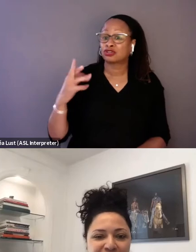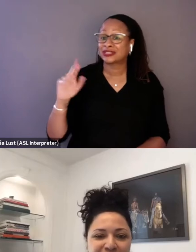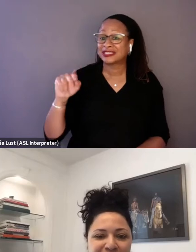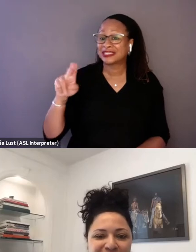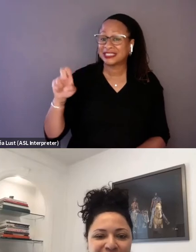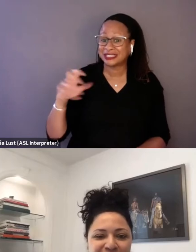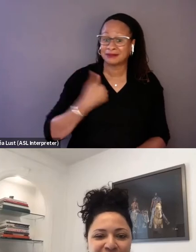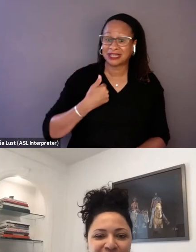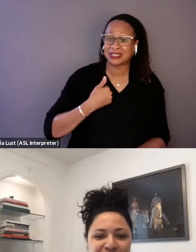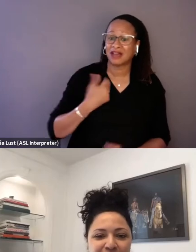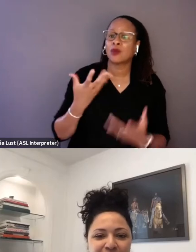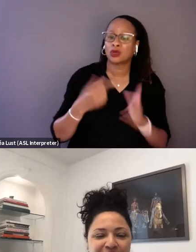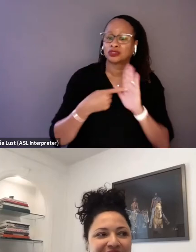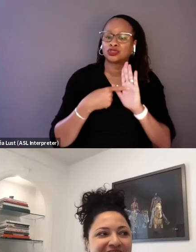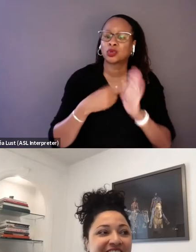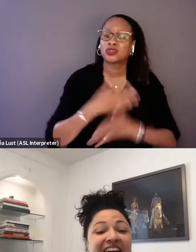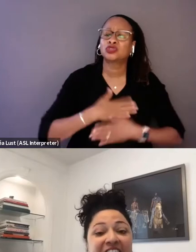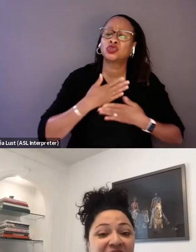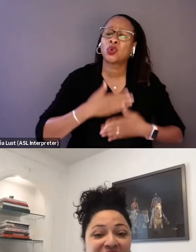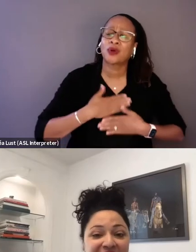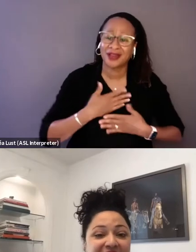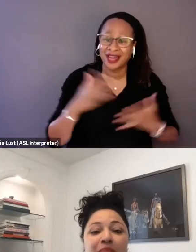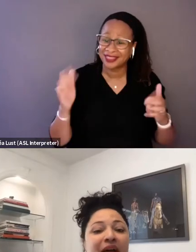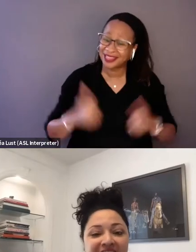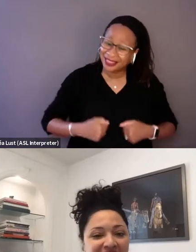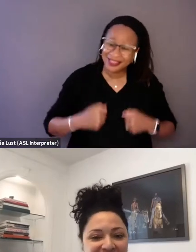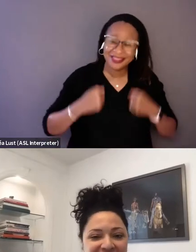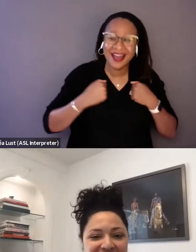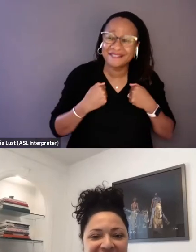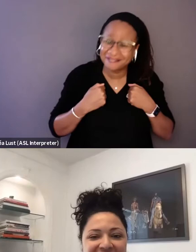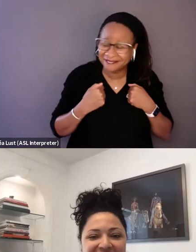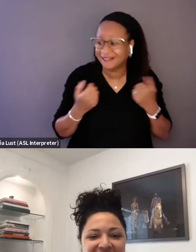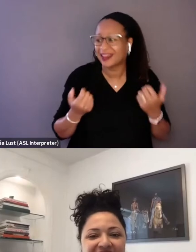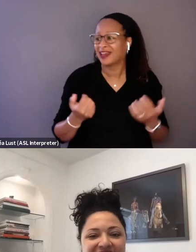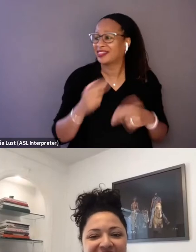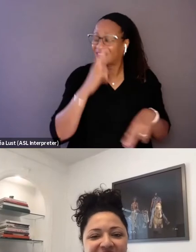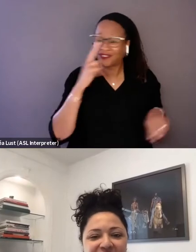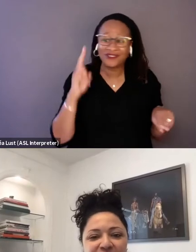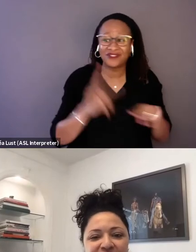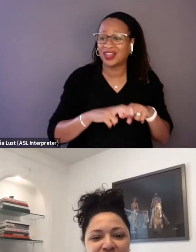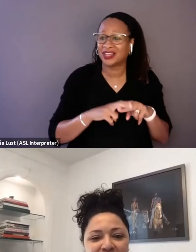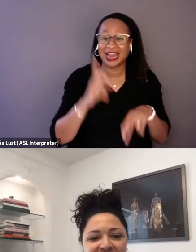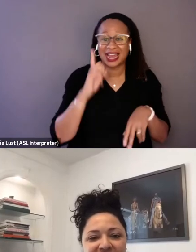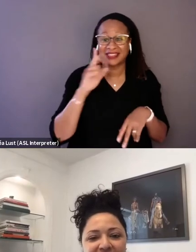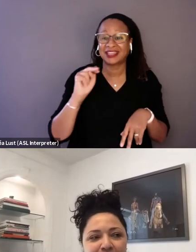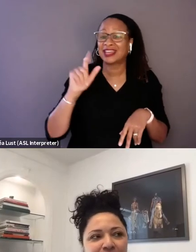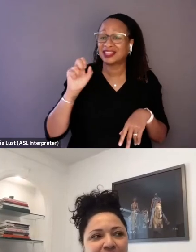We all wanted to show that the life in spite of, right? And I think Nelson's footage really,